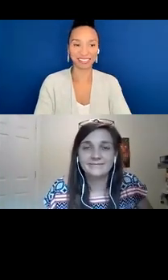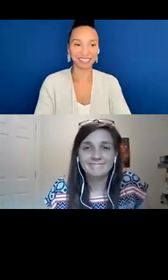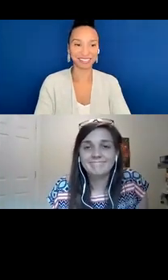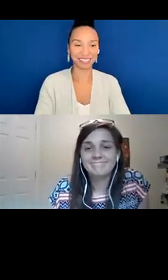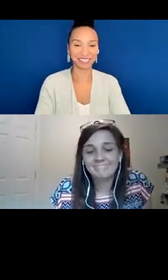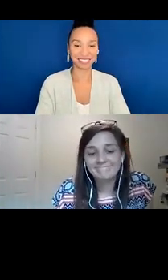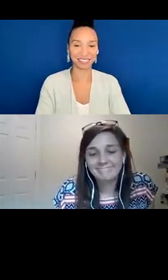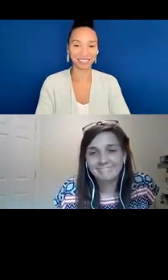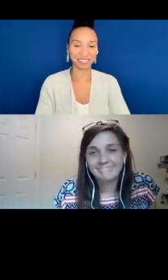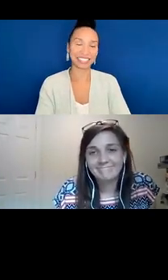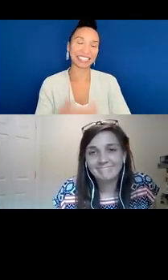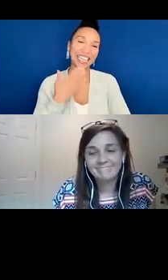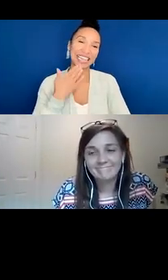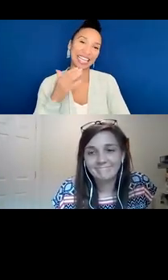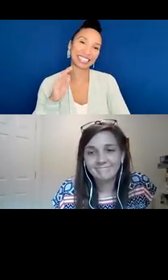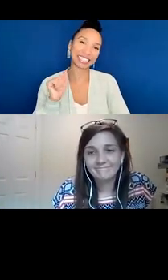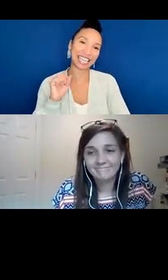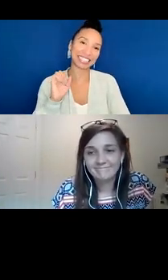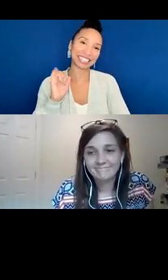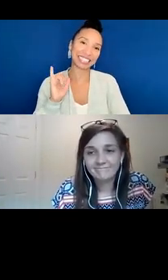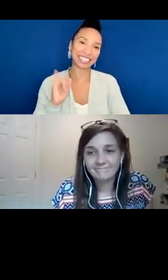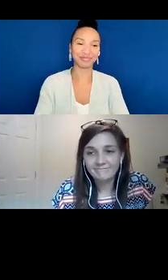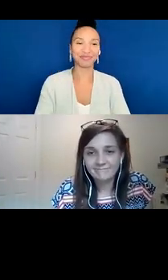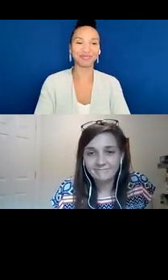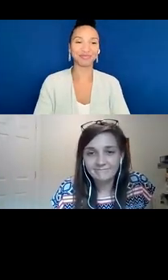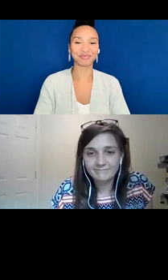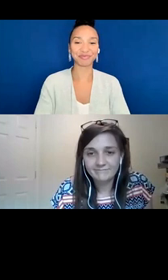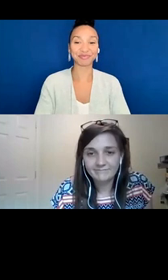All right, so we are moving into example 3,